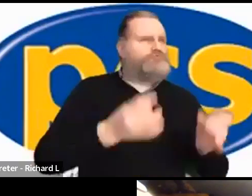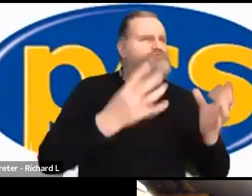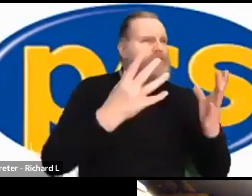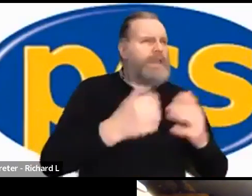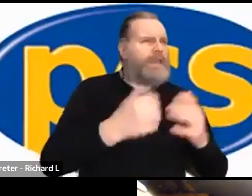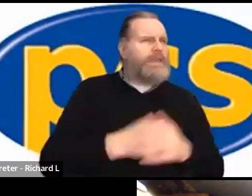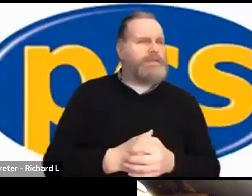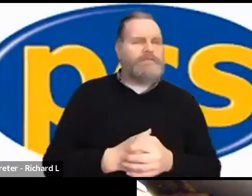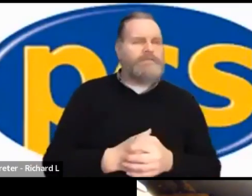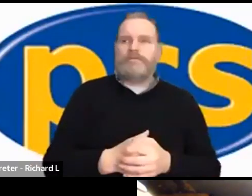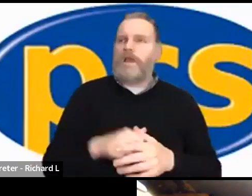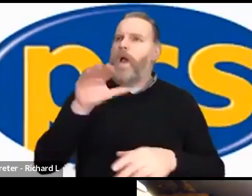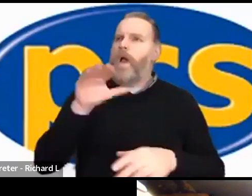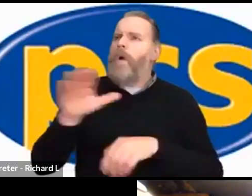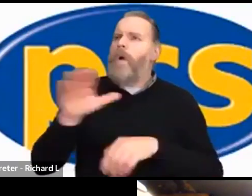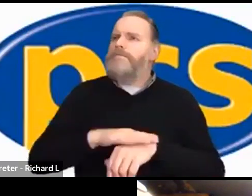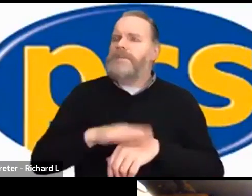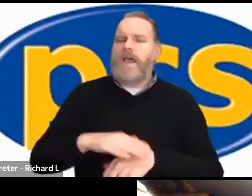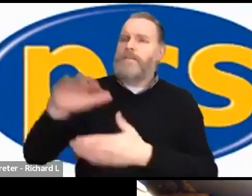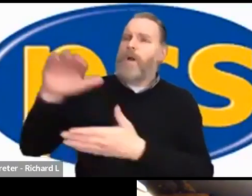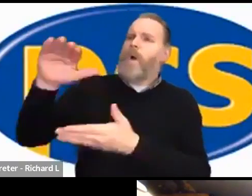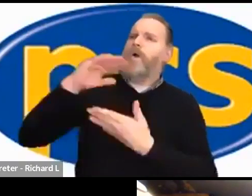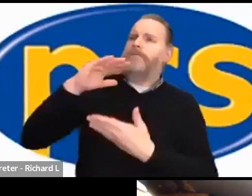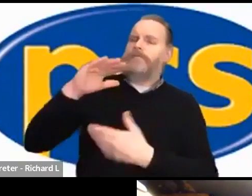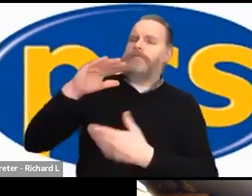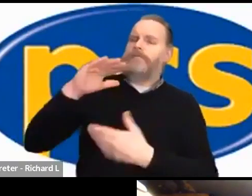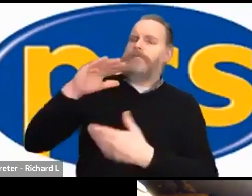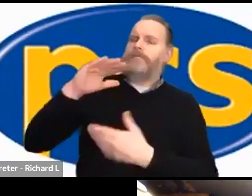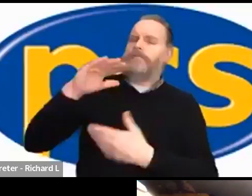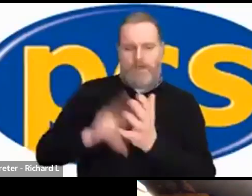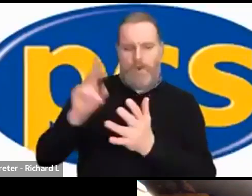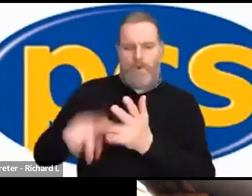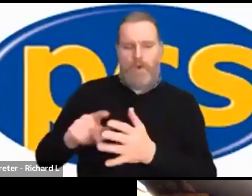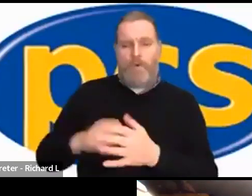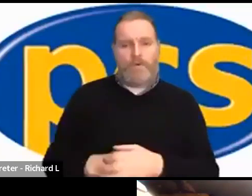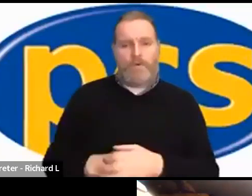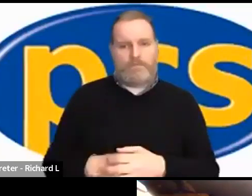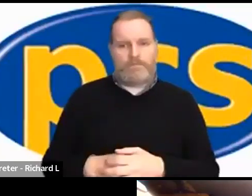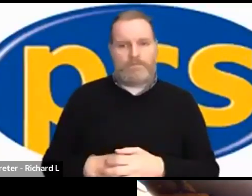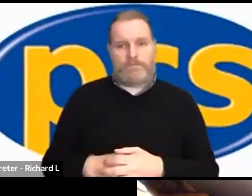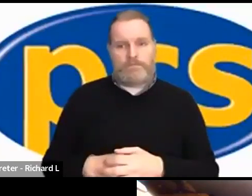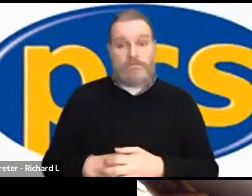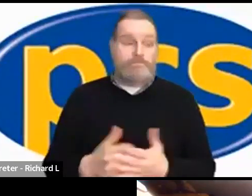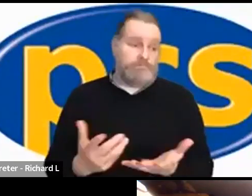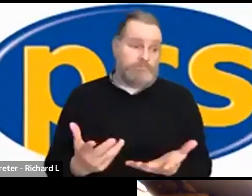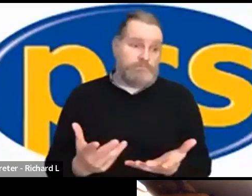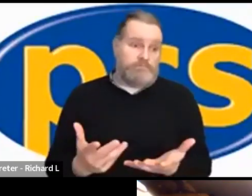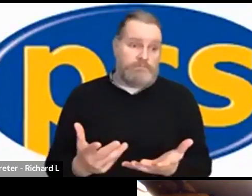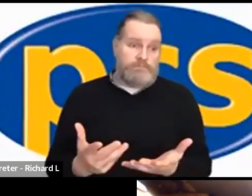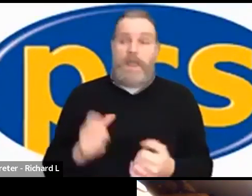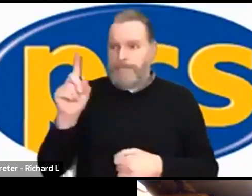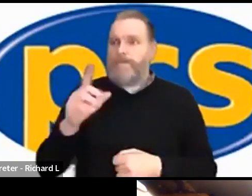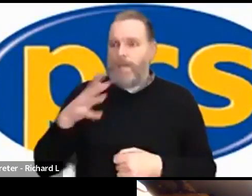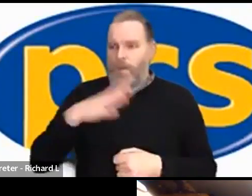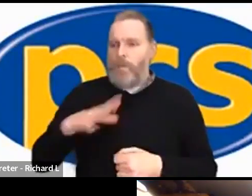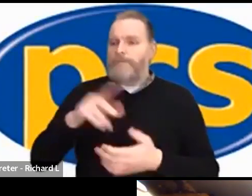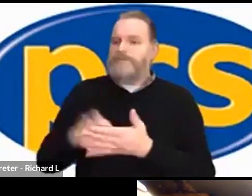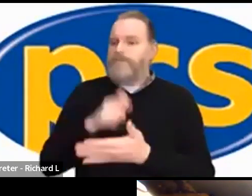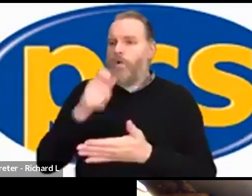that, having also a that, having also a mandate to work no longer o work, no overtime or an action work, no overtime or an action over strike is a good thing ction ction short of a strike is a